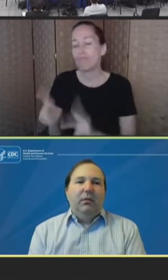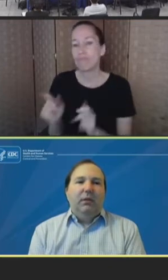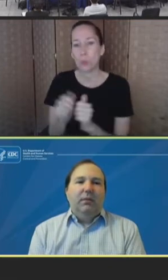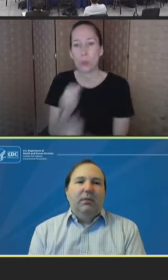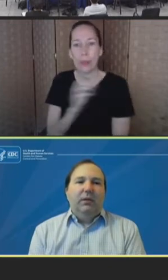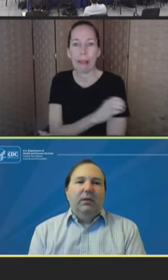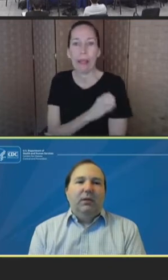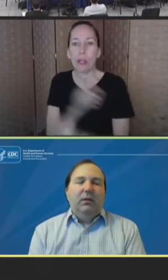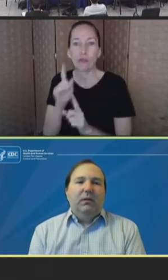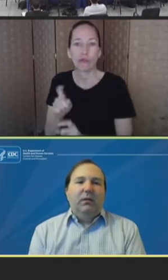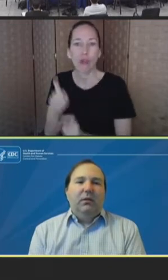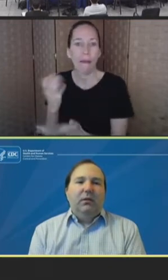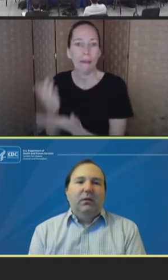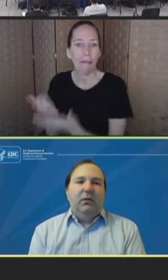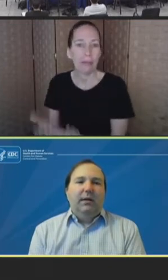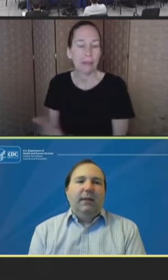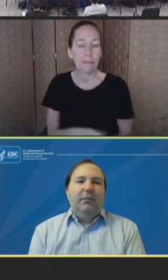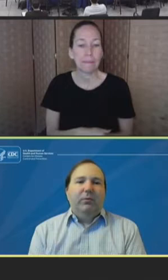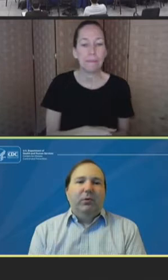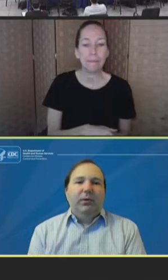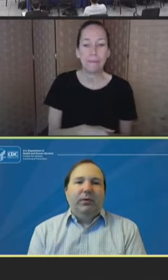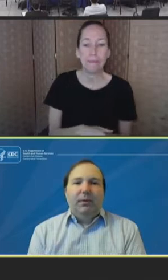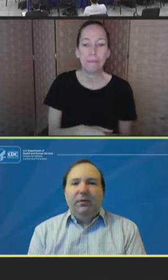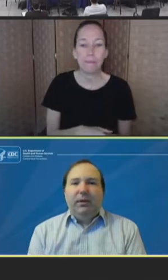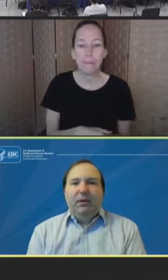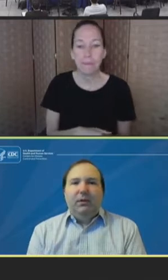other common events that, you know, are commonly reported for this type of vaccine.